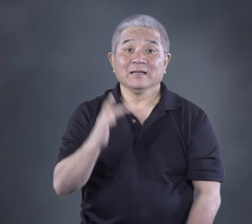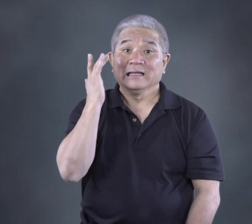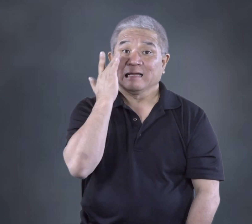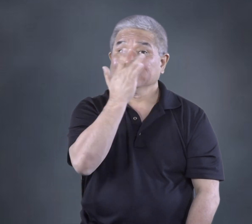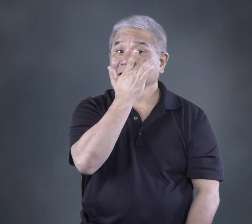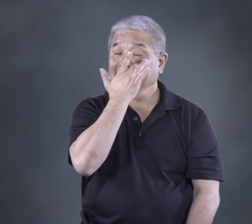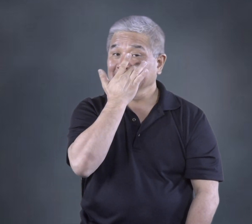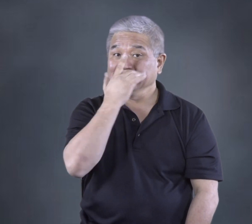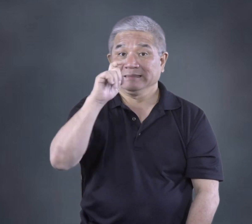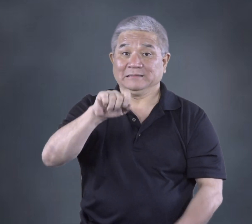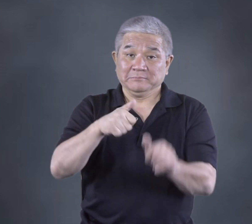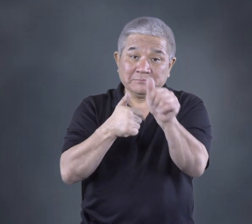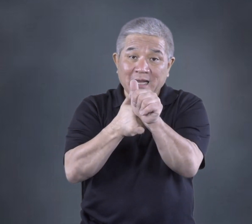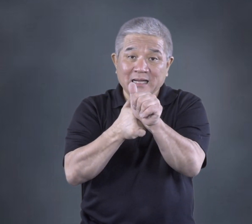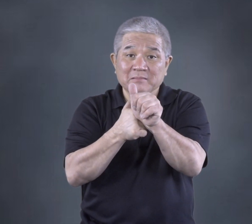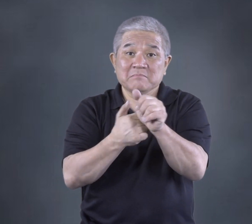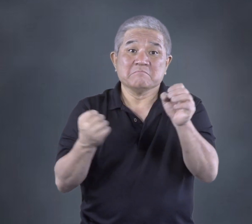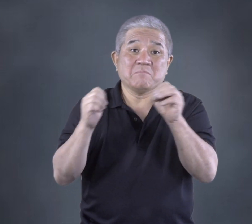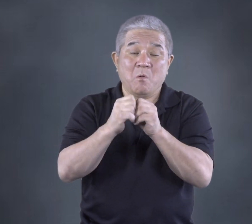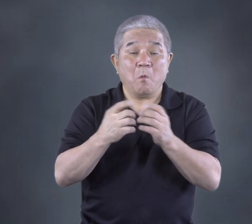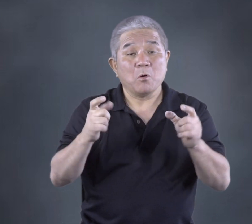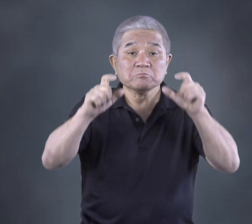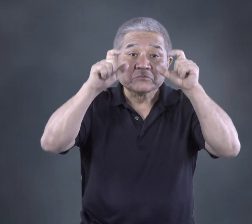Extra eyewear supplies you might need,